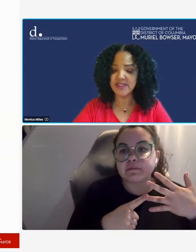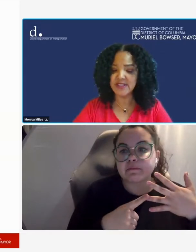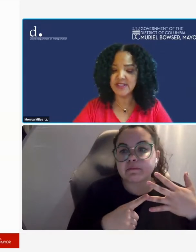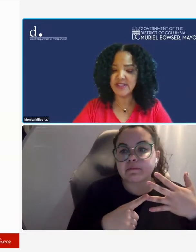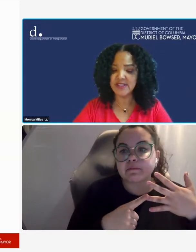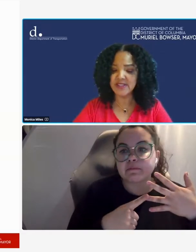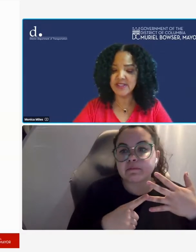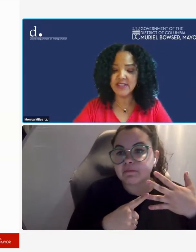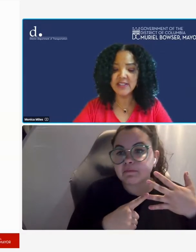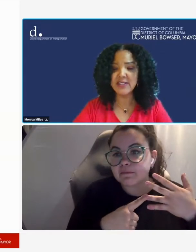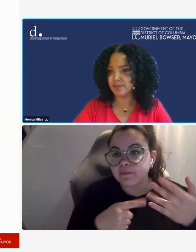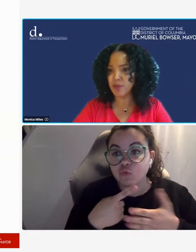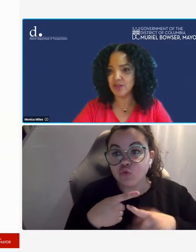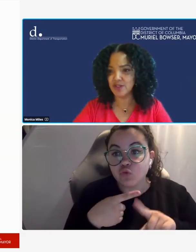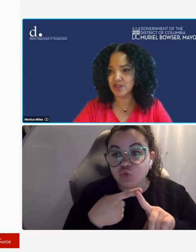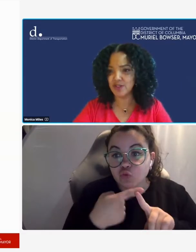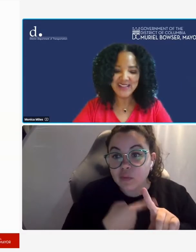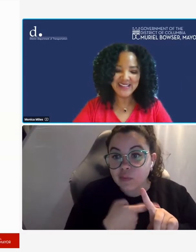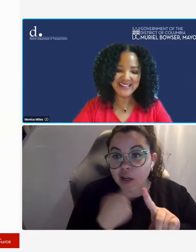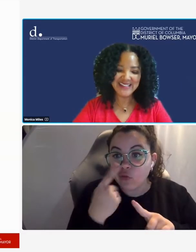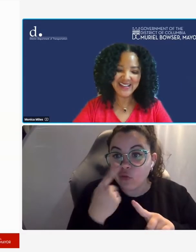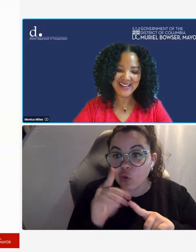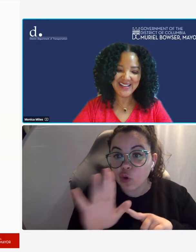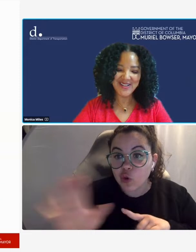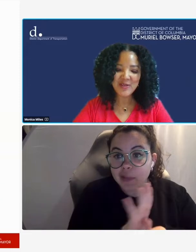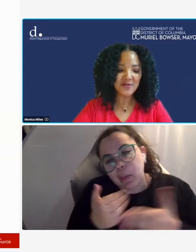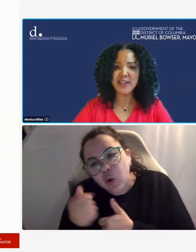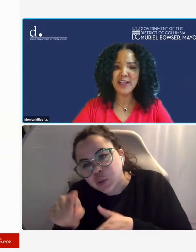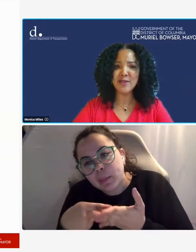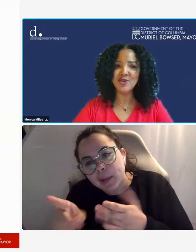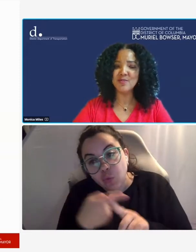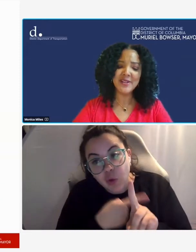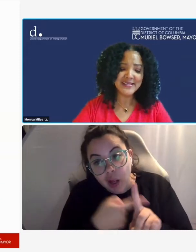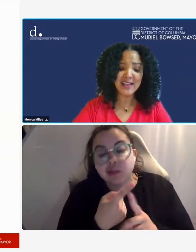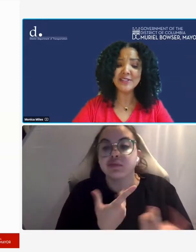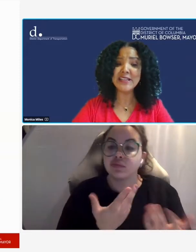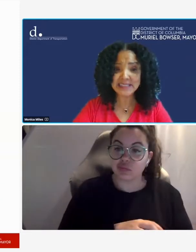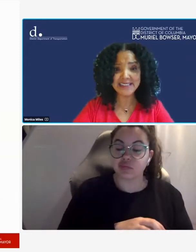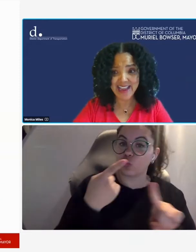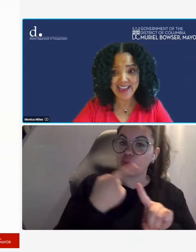of you so um rent that enables your employees to have a desk to sit at you know a place to go